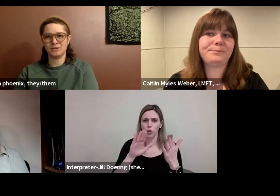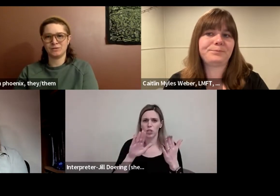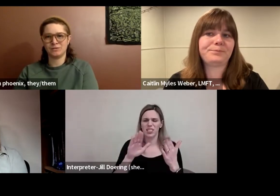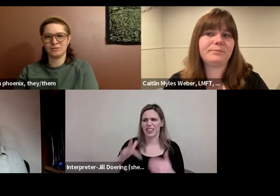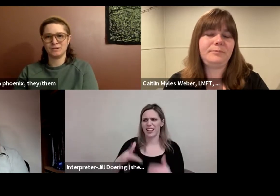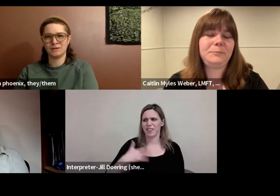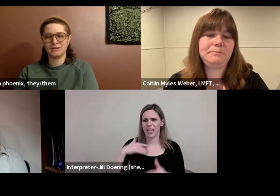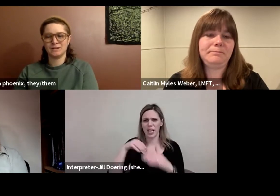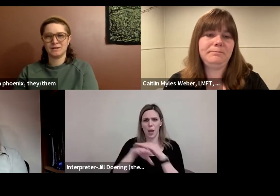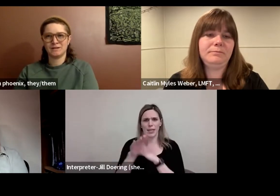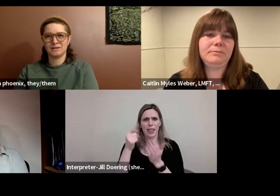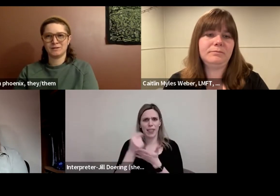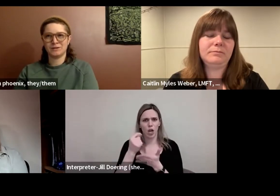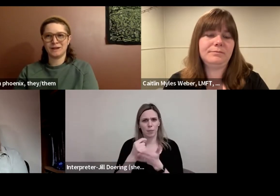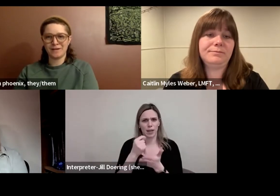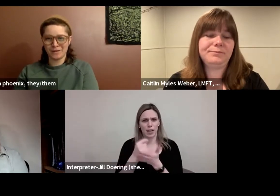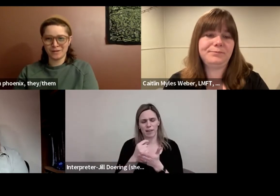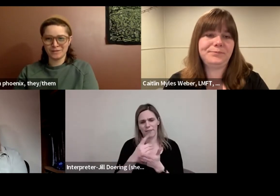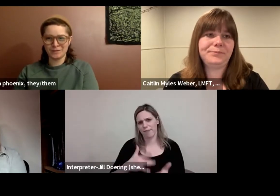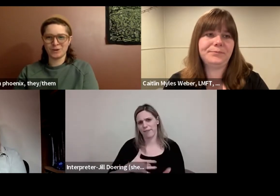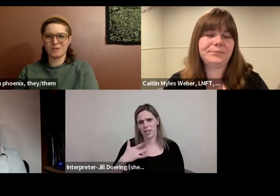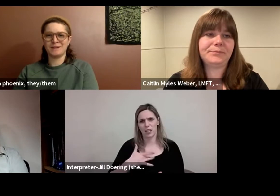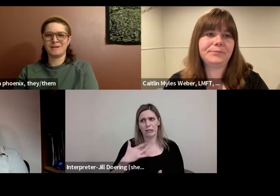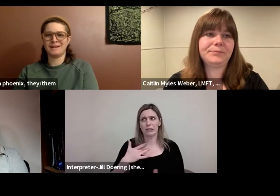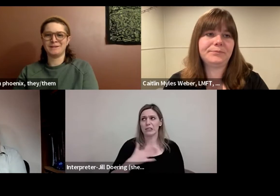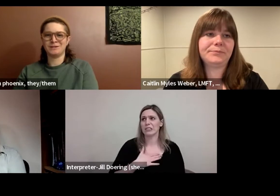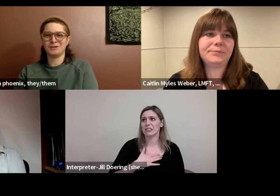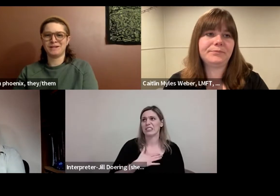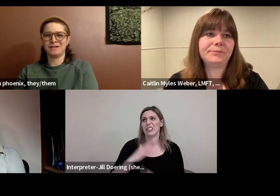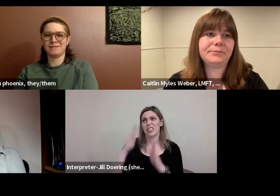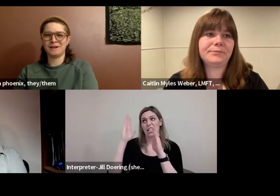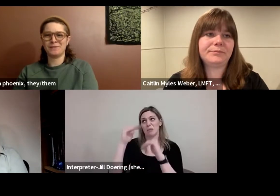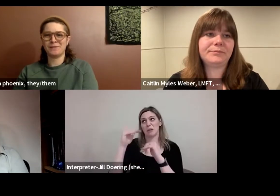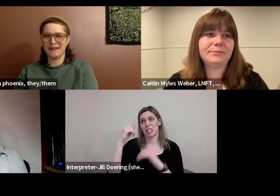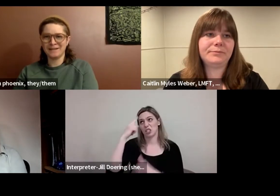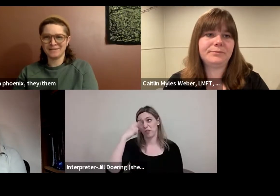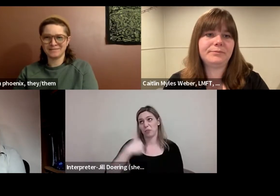to share all of the trauma and to share it right away.